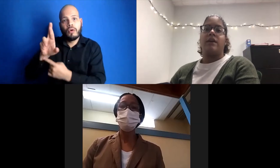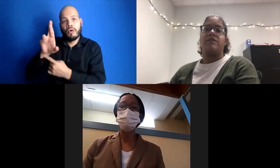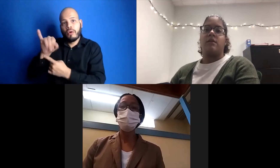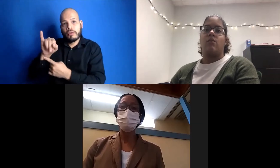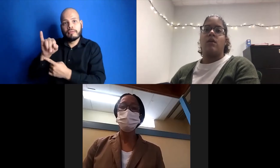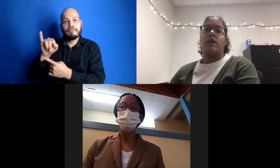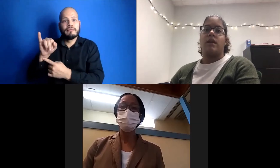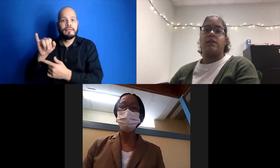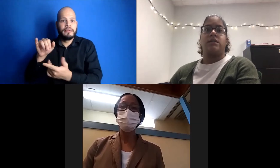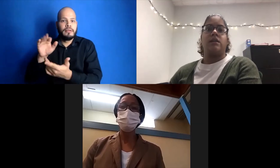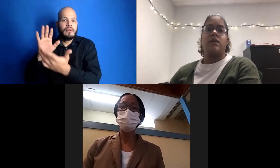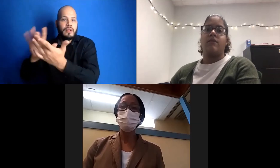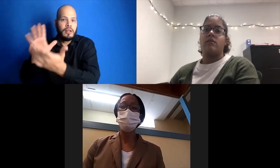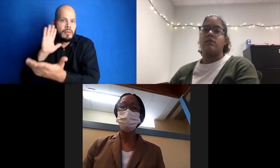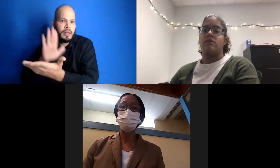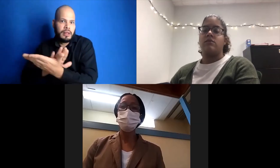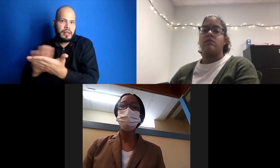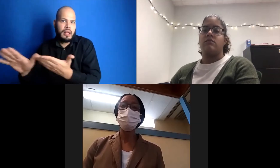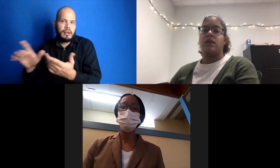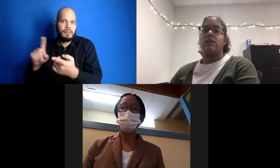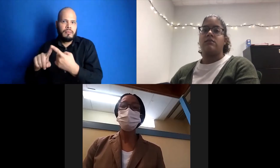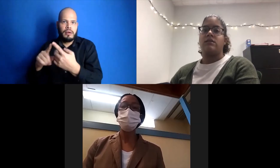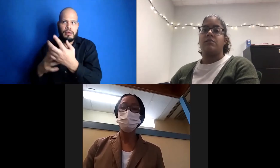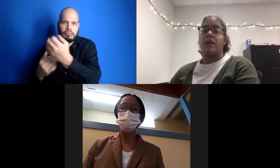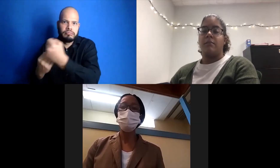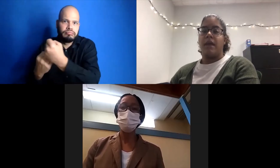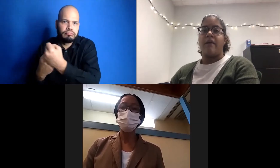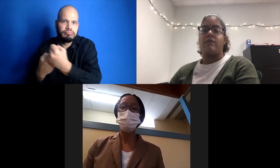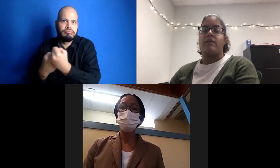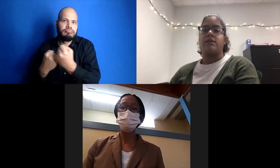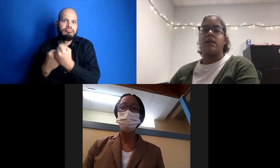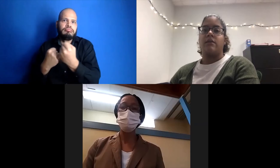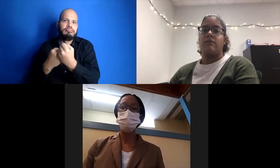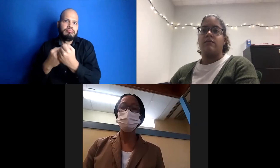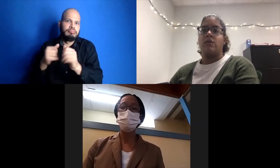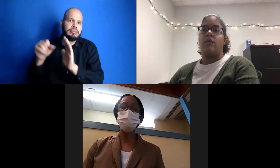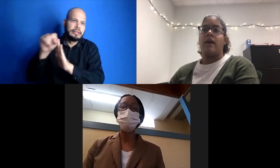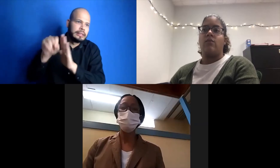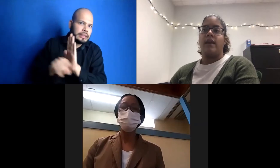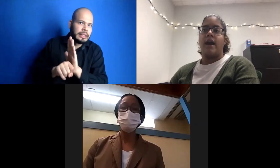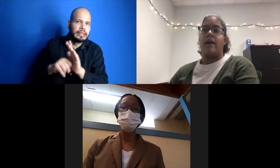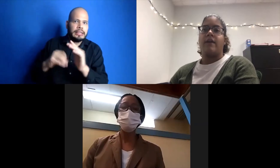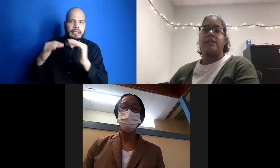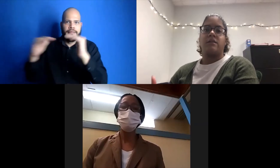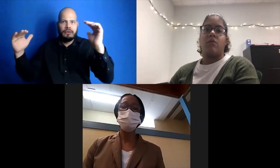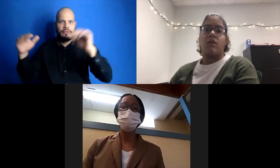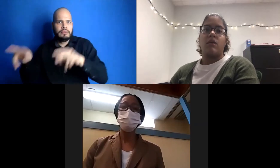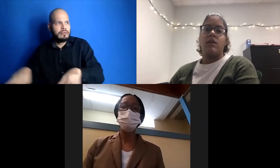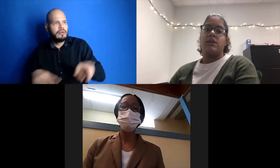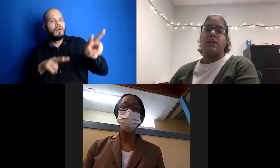someone at state level to like speak on behalf of us and know that we have that support so I think